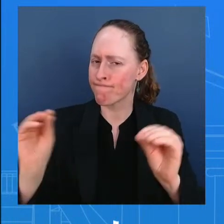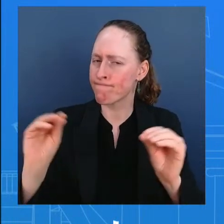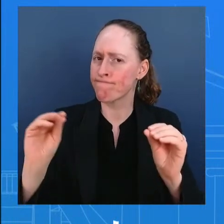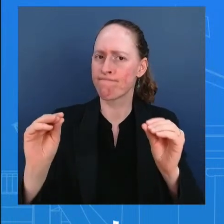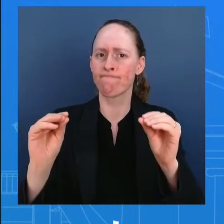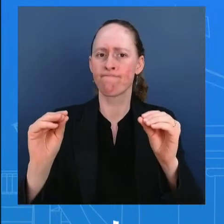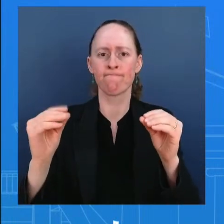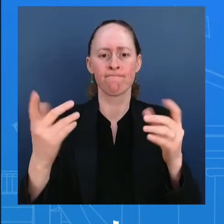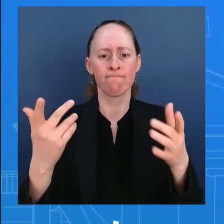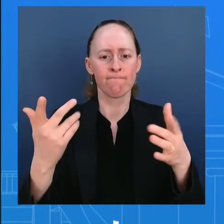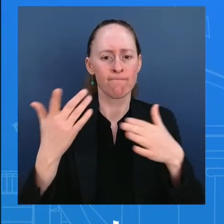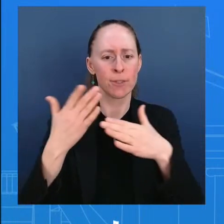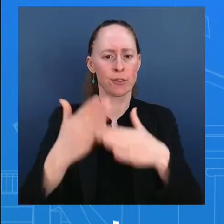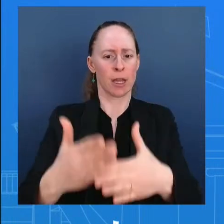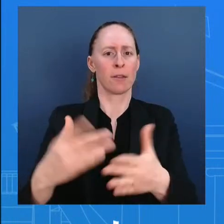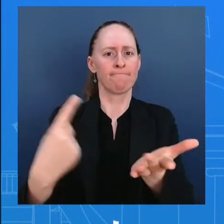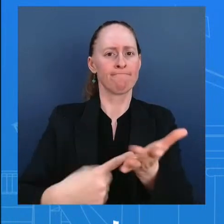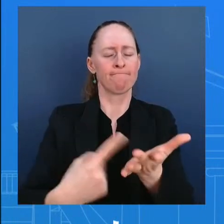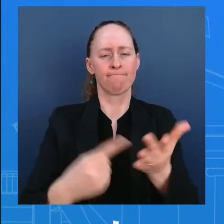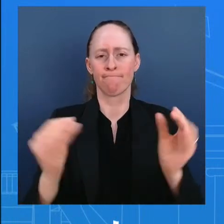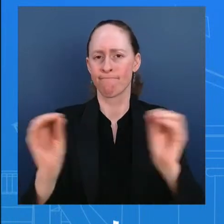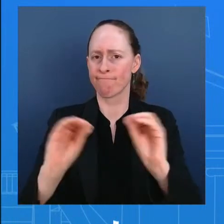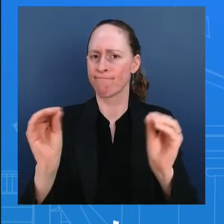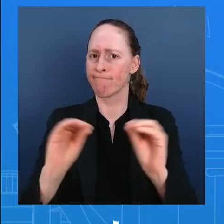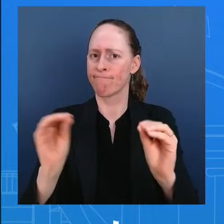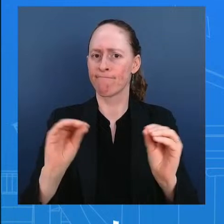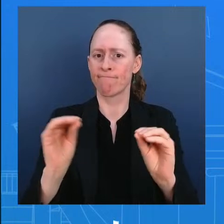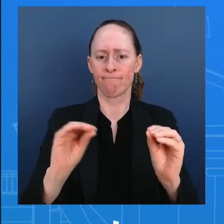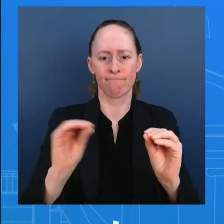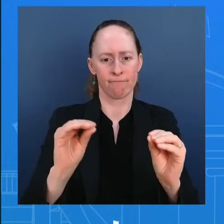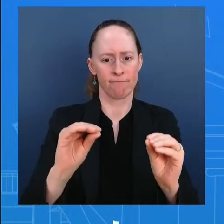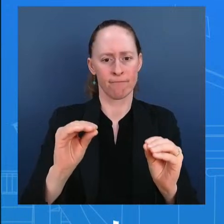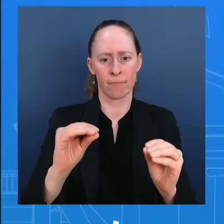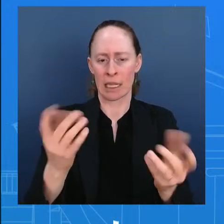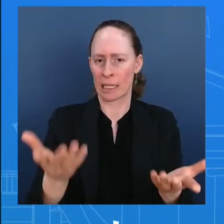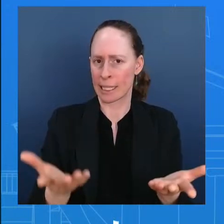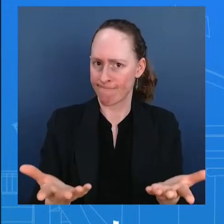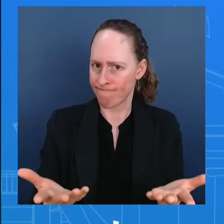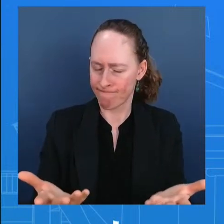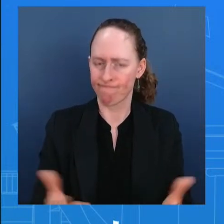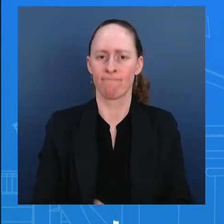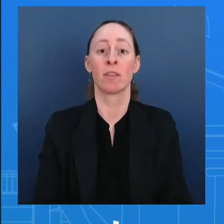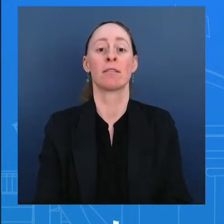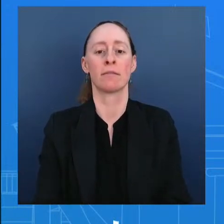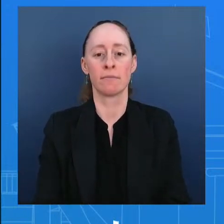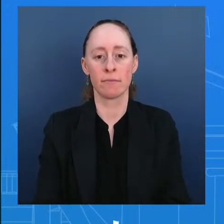Obviously, when it comes to humanitarian assistance,